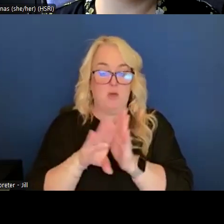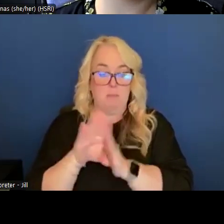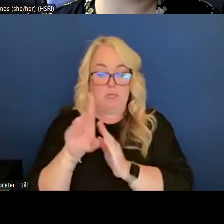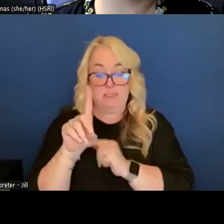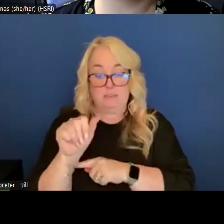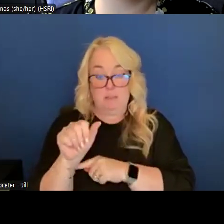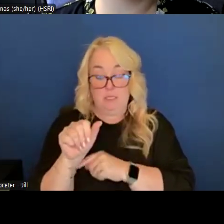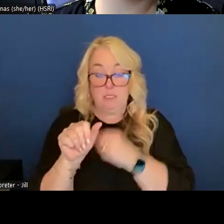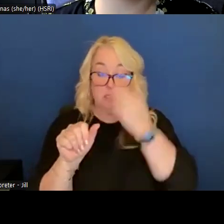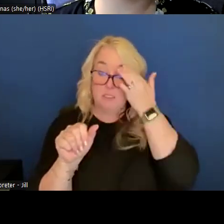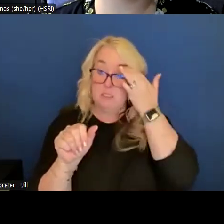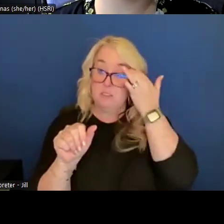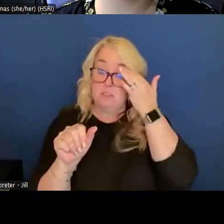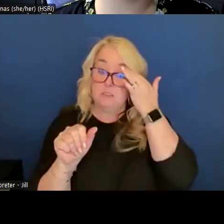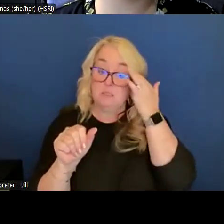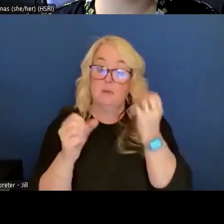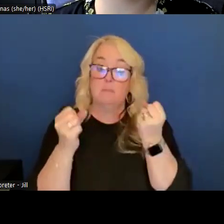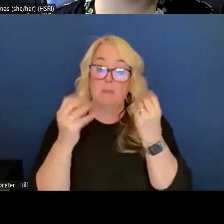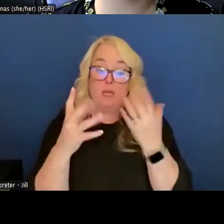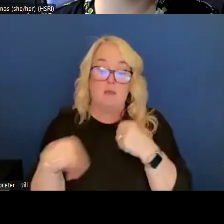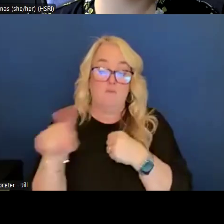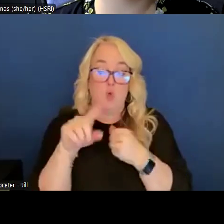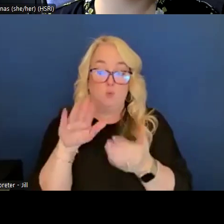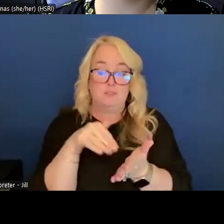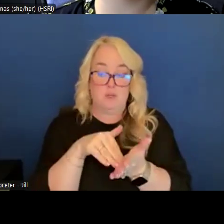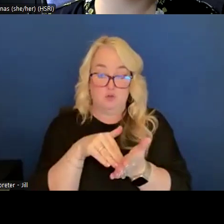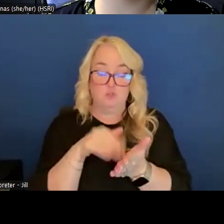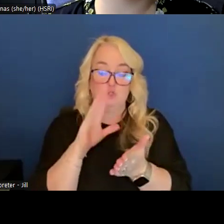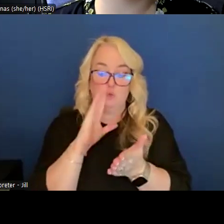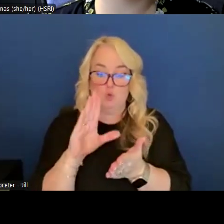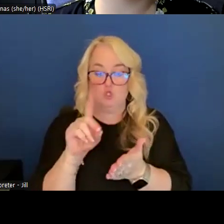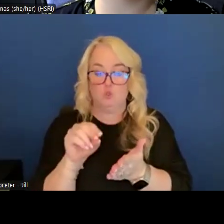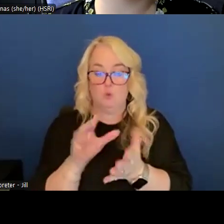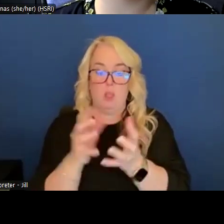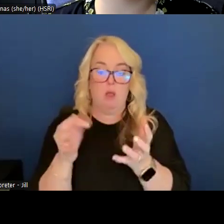And all those centers do a lot of work around comments on